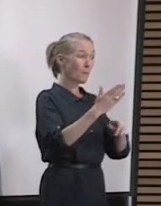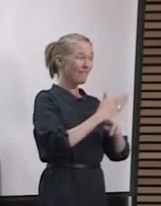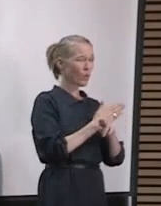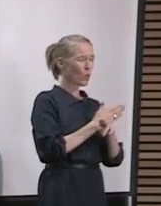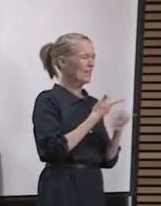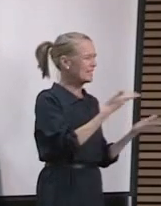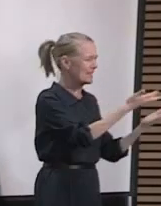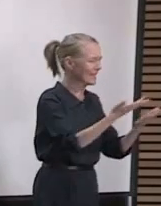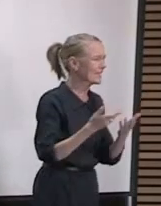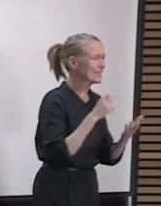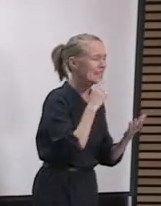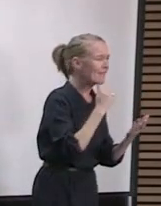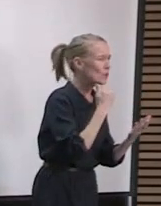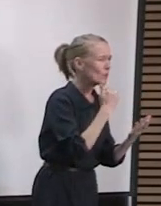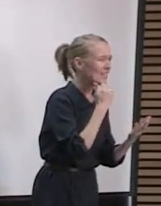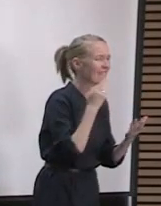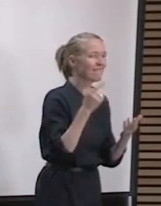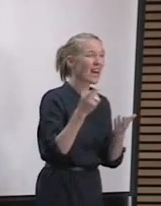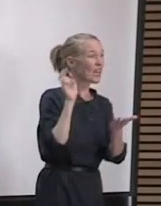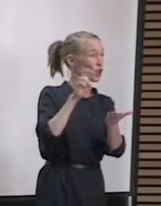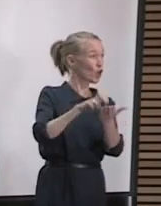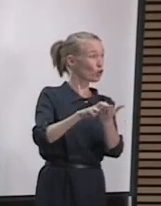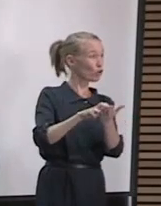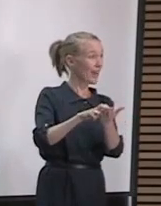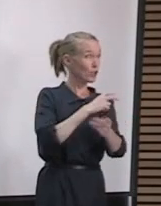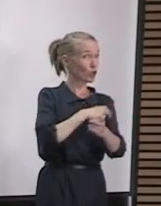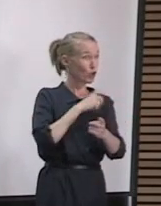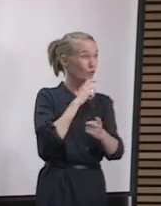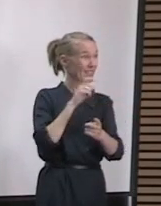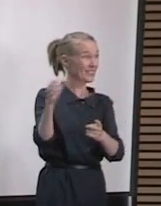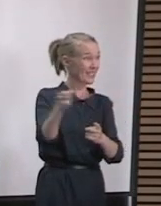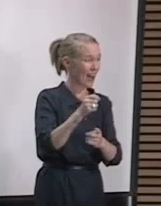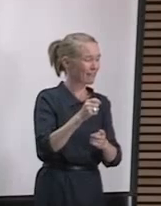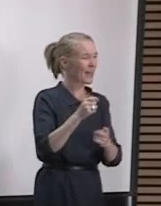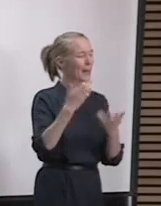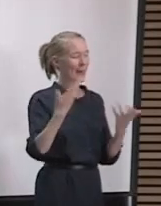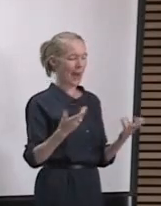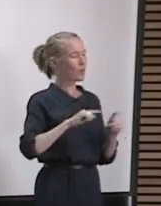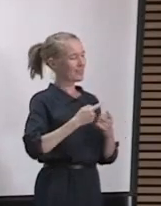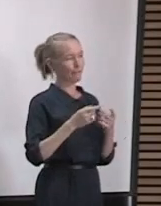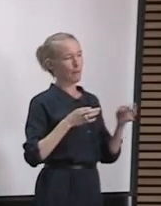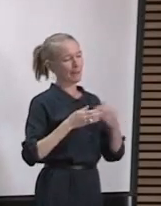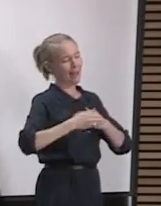we are needing to bolster with a bit of extra support from security staff to move to